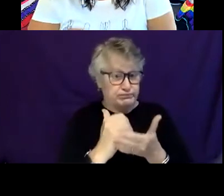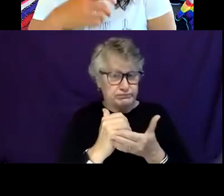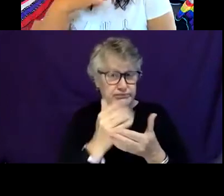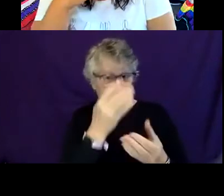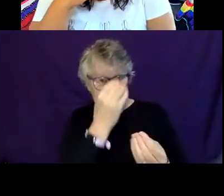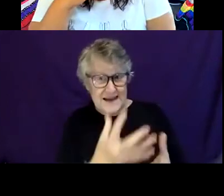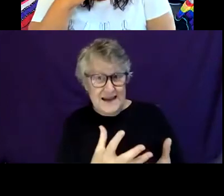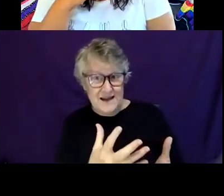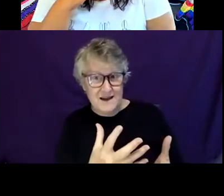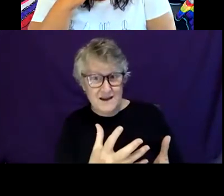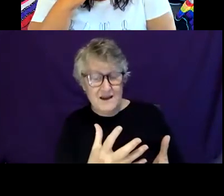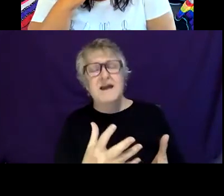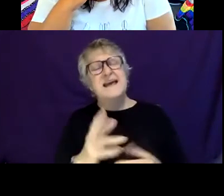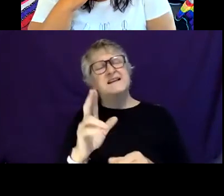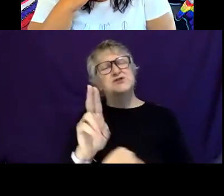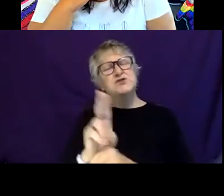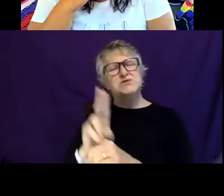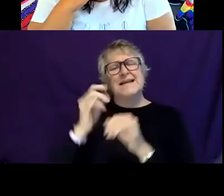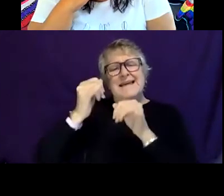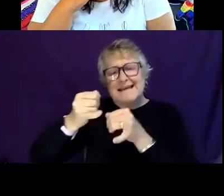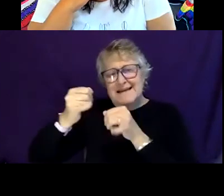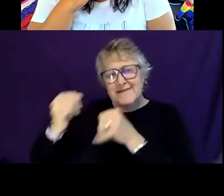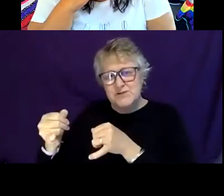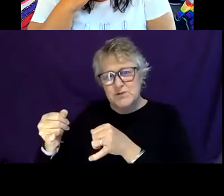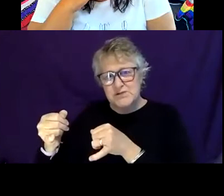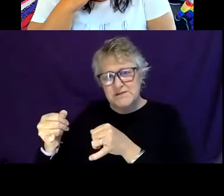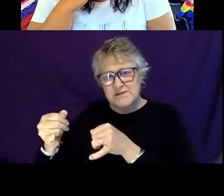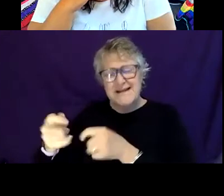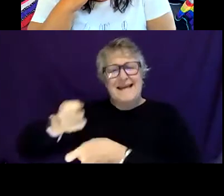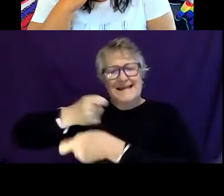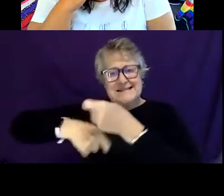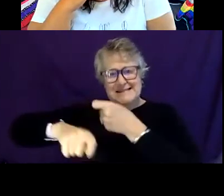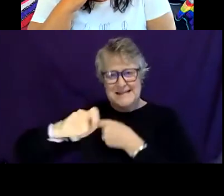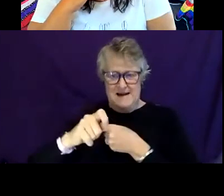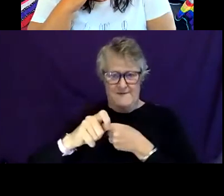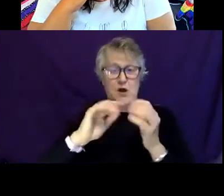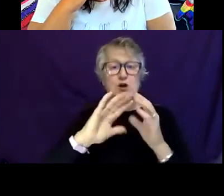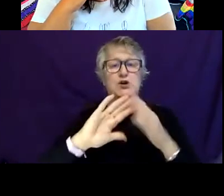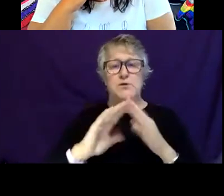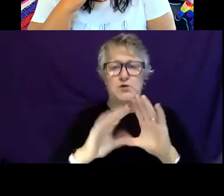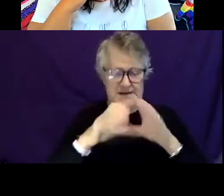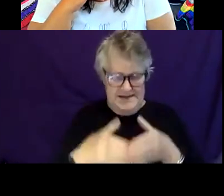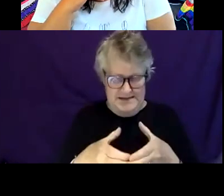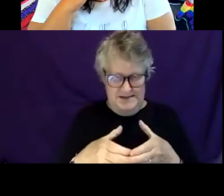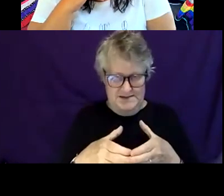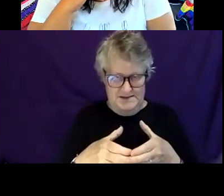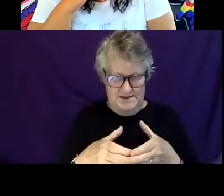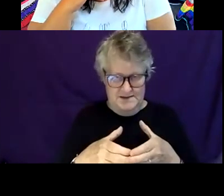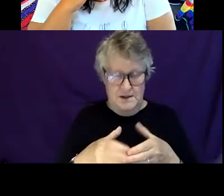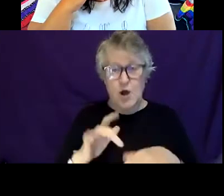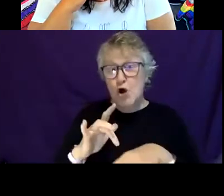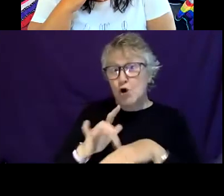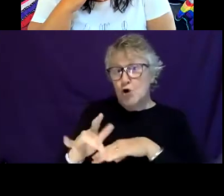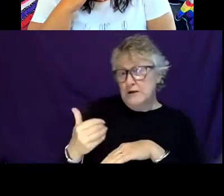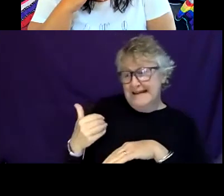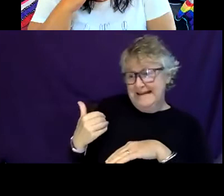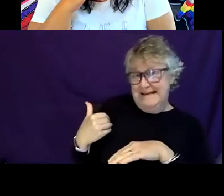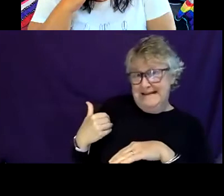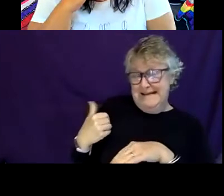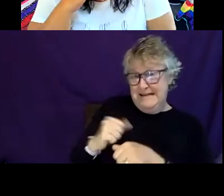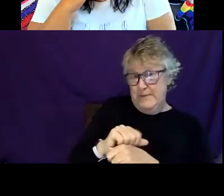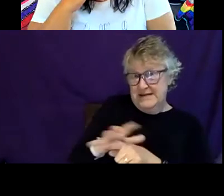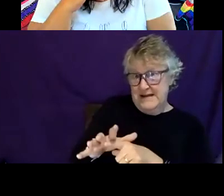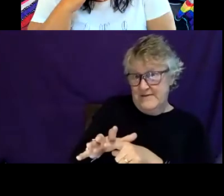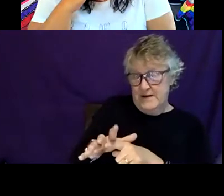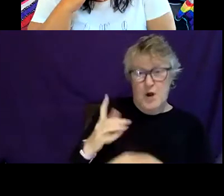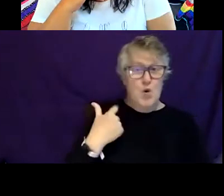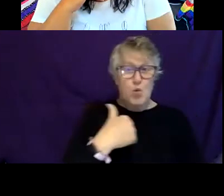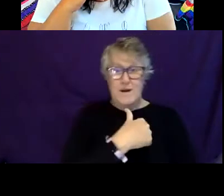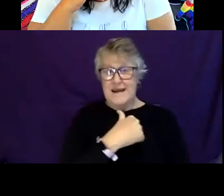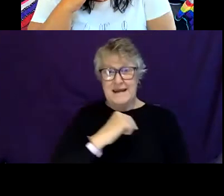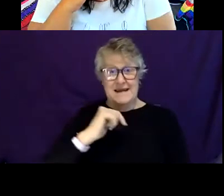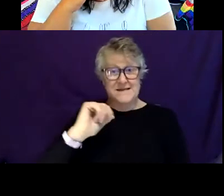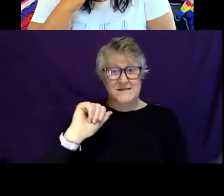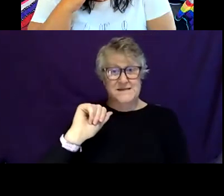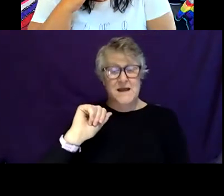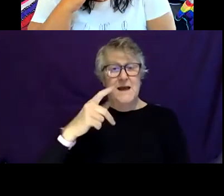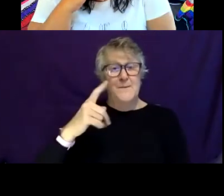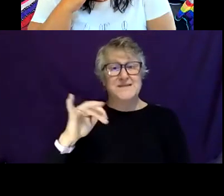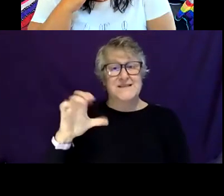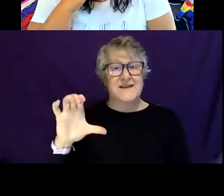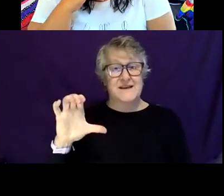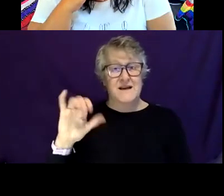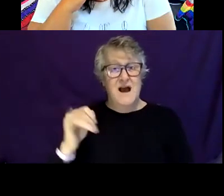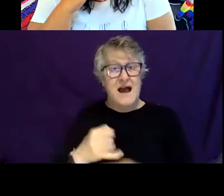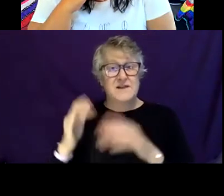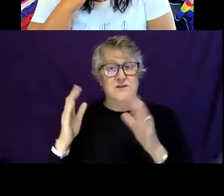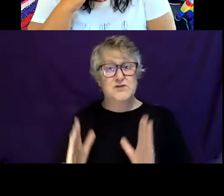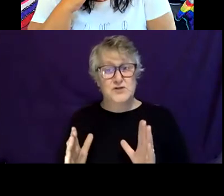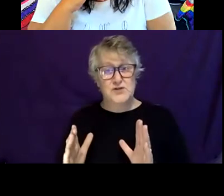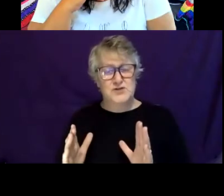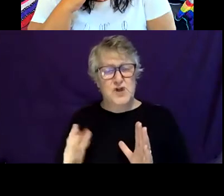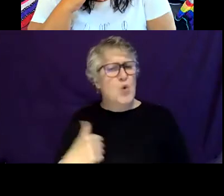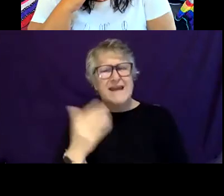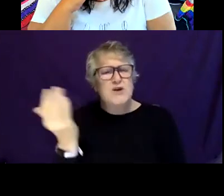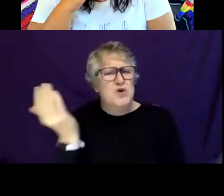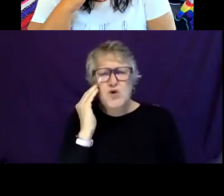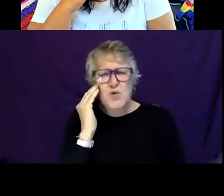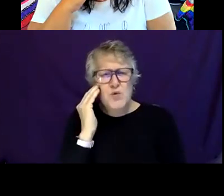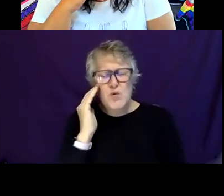um, using individuals rather than communities as the unit of analysis, right? Early on in the pandemic on a national level, we as Pacific Islanders knew from day one how hard our communities and our families were being hit.